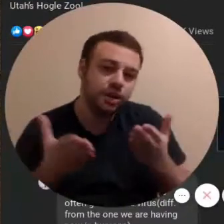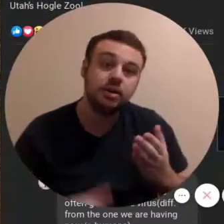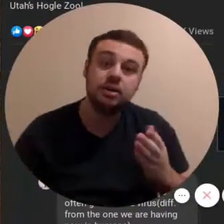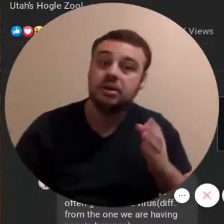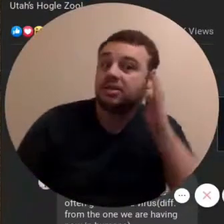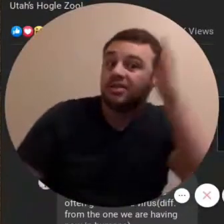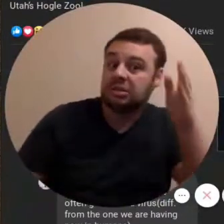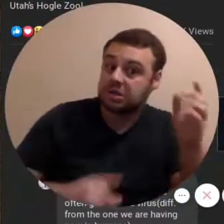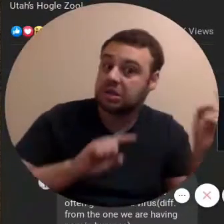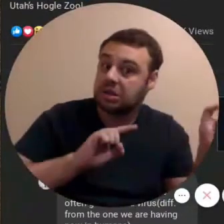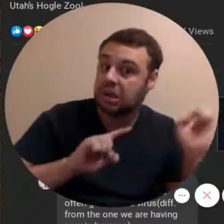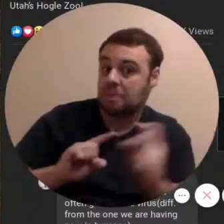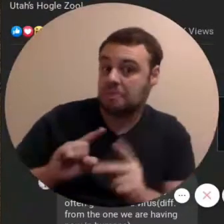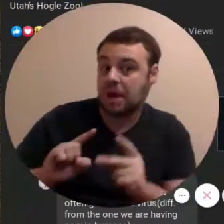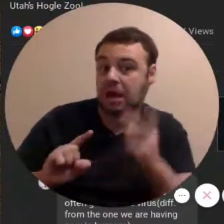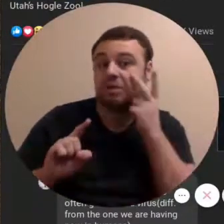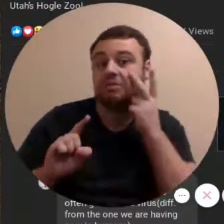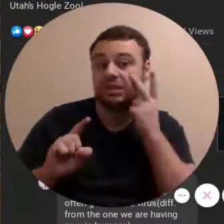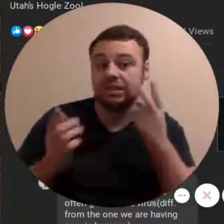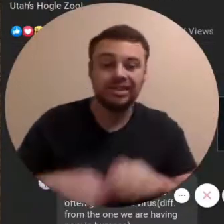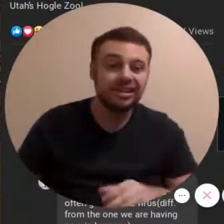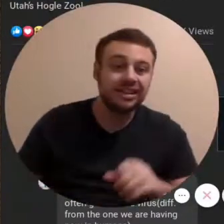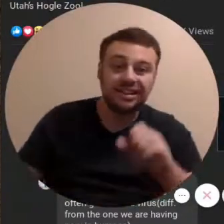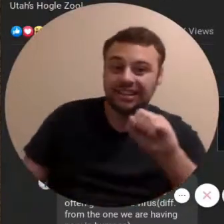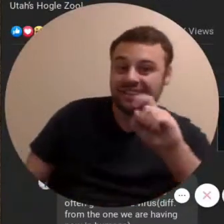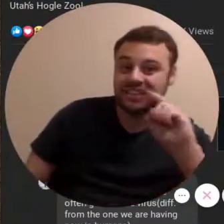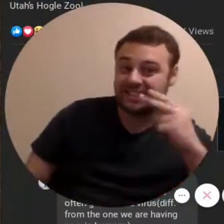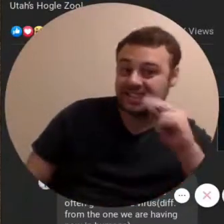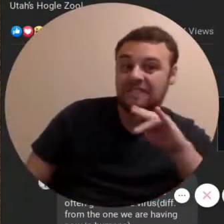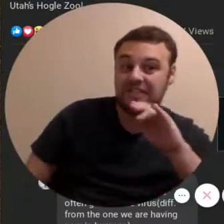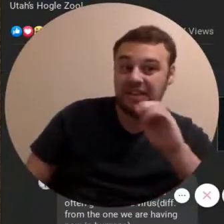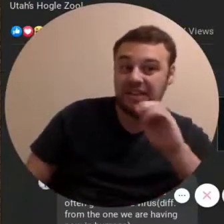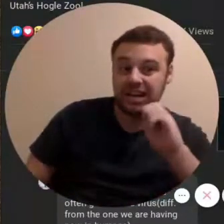Brad: If Stephanie has anothing to say about it- Because Stephanie used to care for our